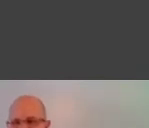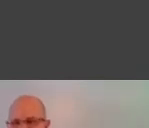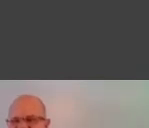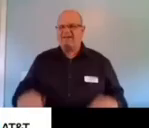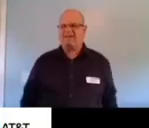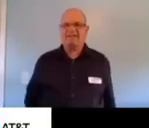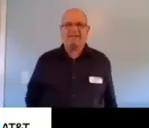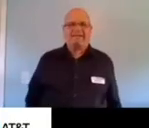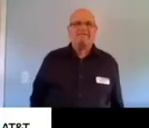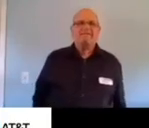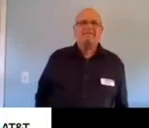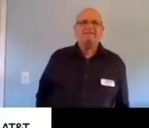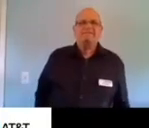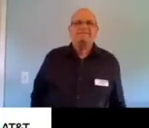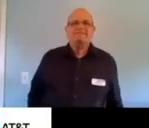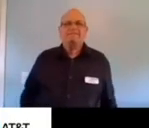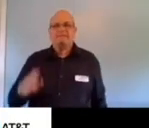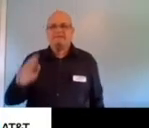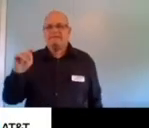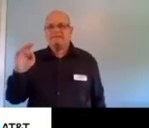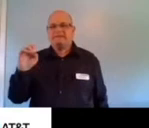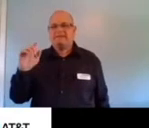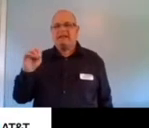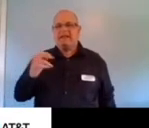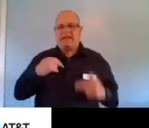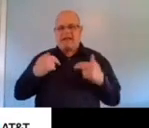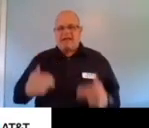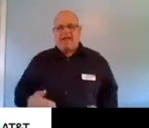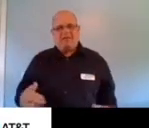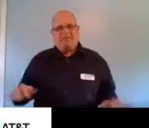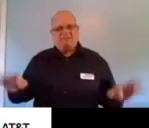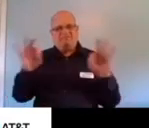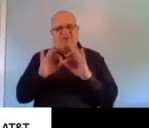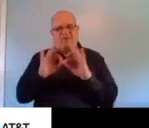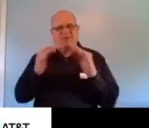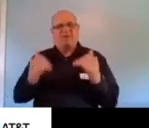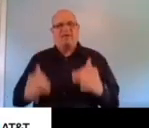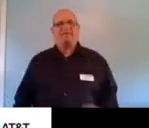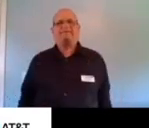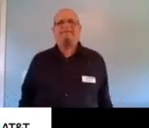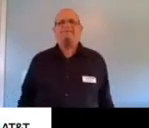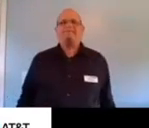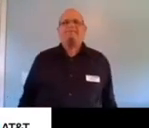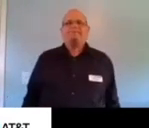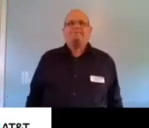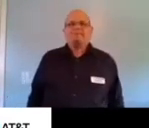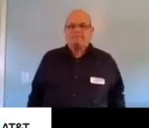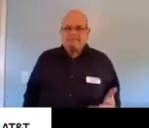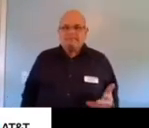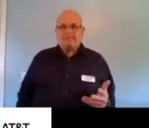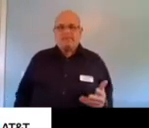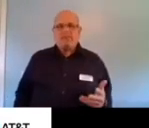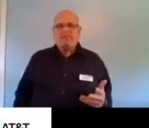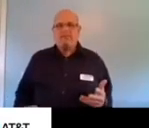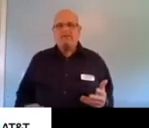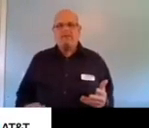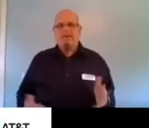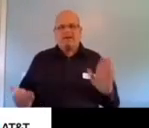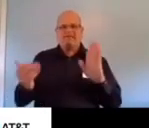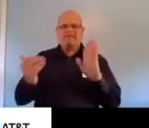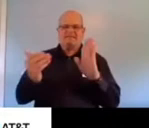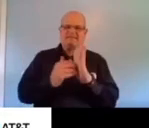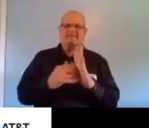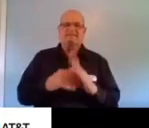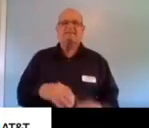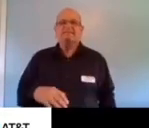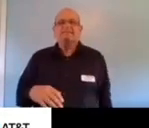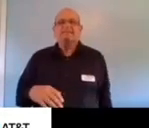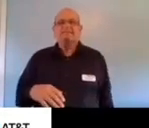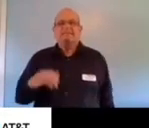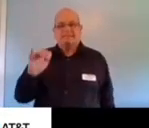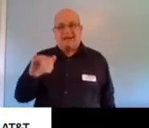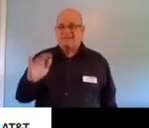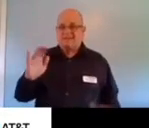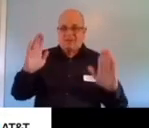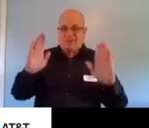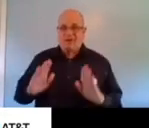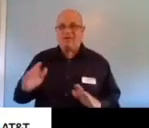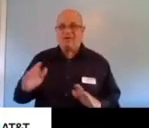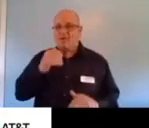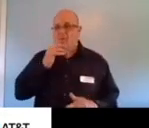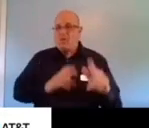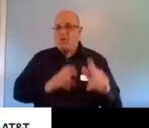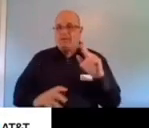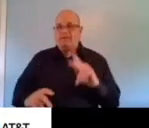Tele‑health are also big deals right now. And, again, that is great for folks that can